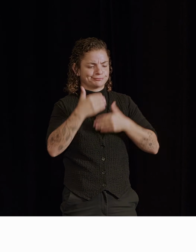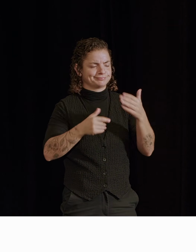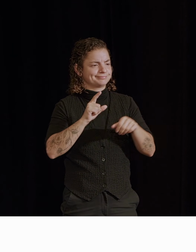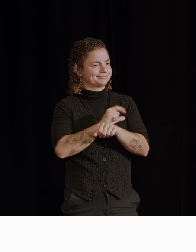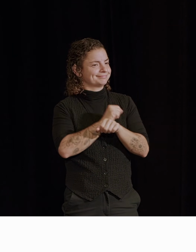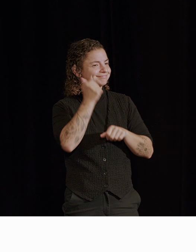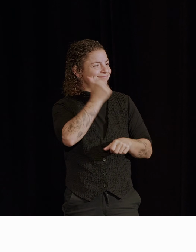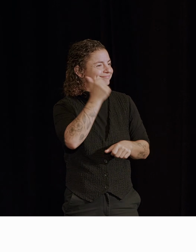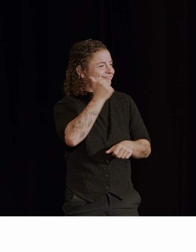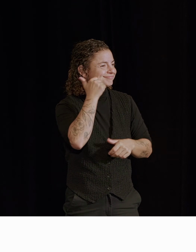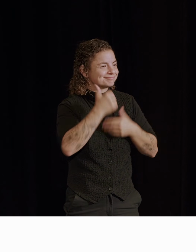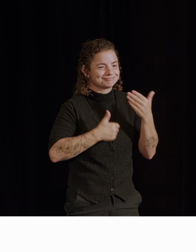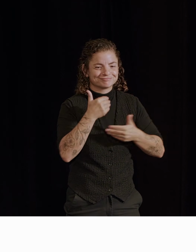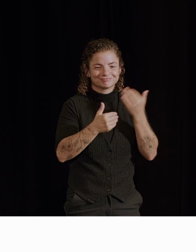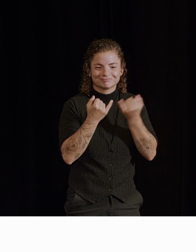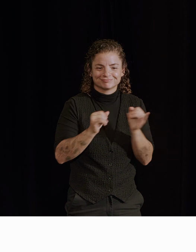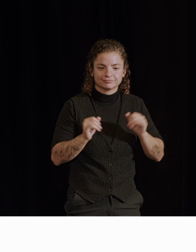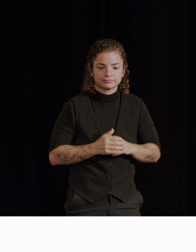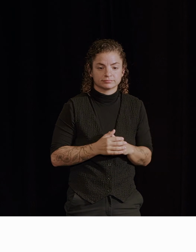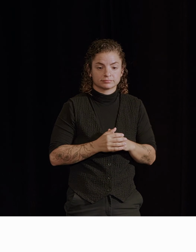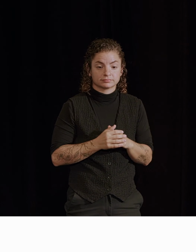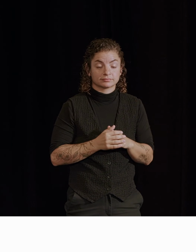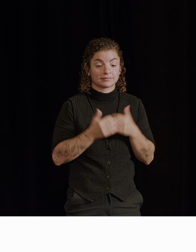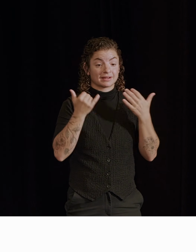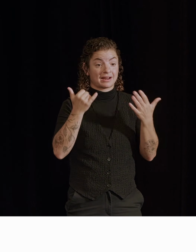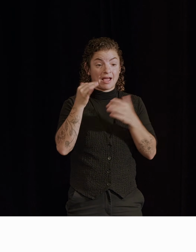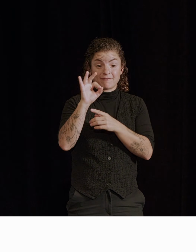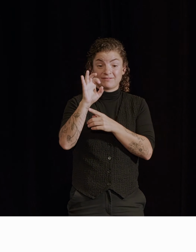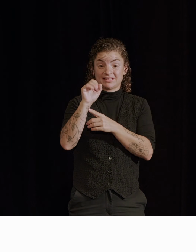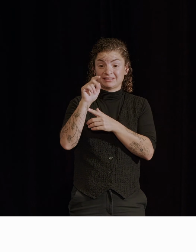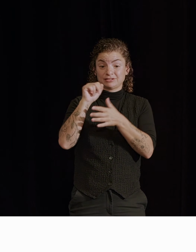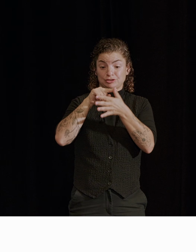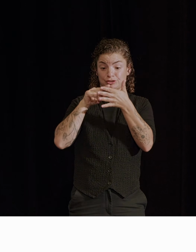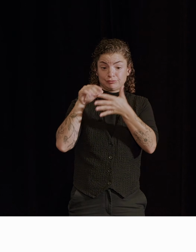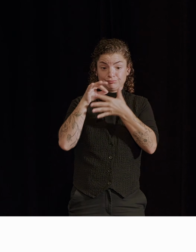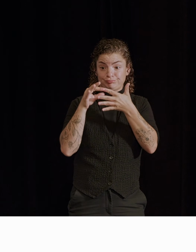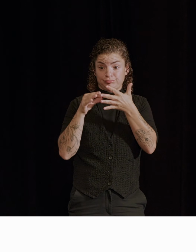The work is shaped in partnership with the disability community.